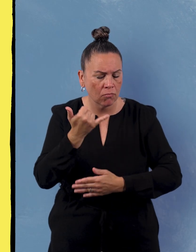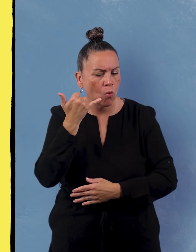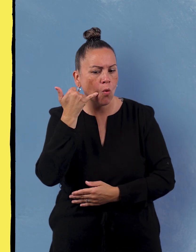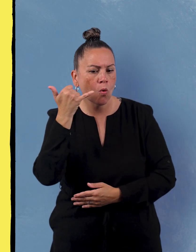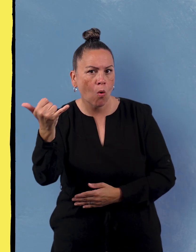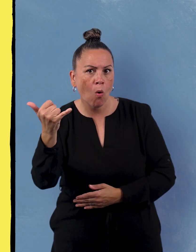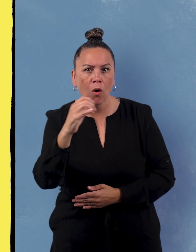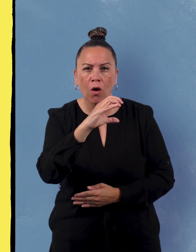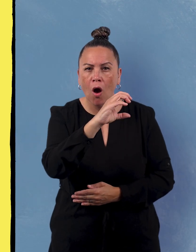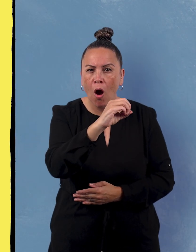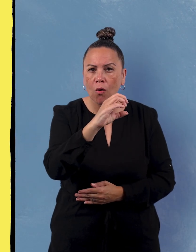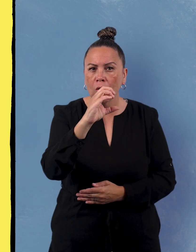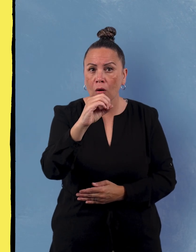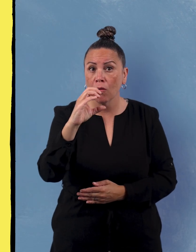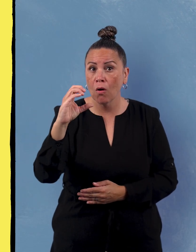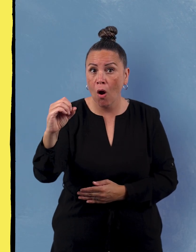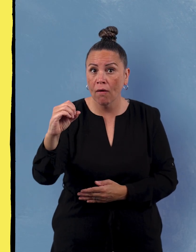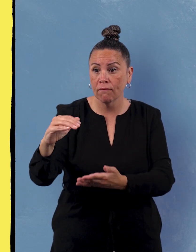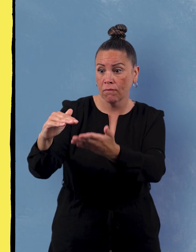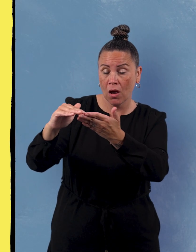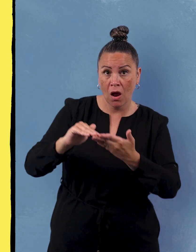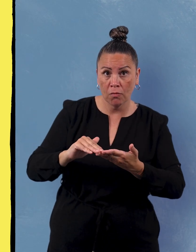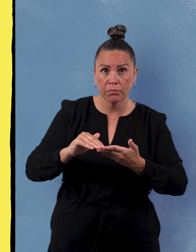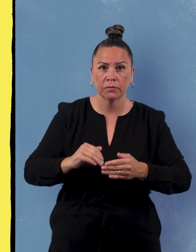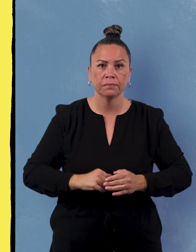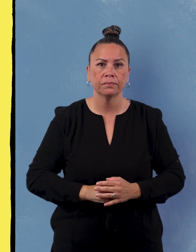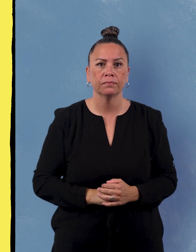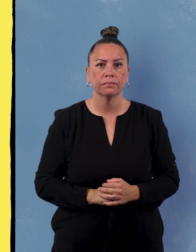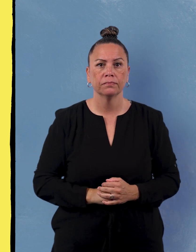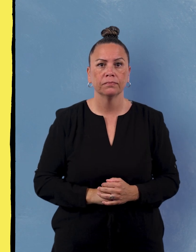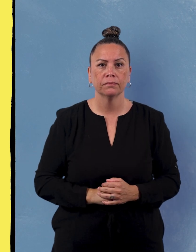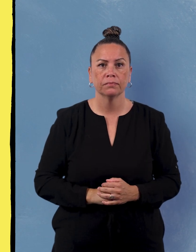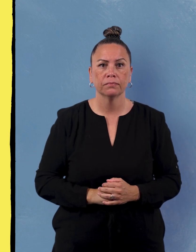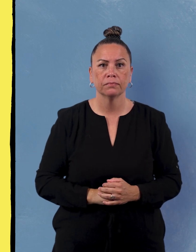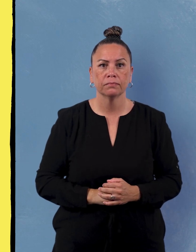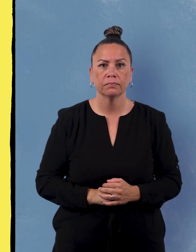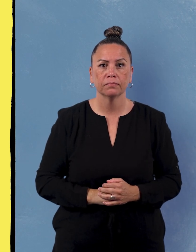call Triple Zero – 000 – to get help.